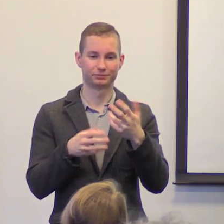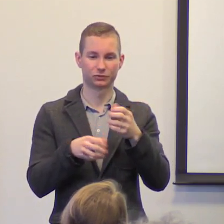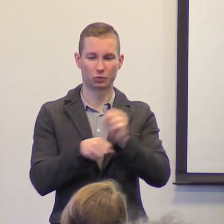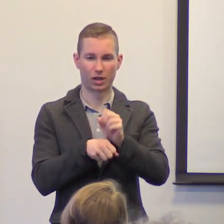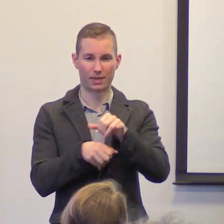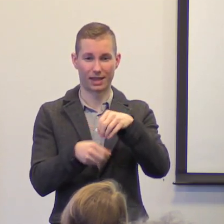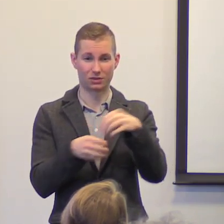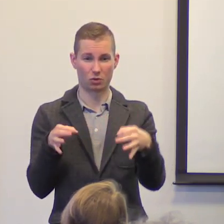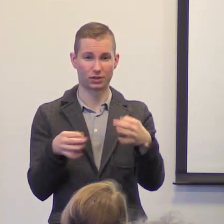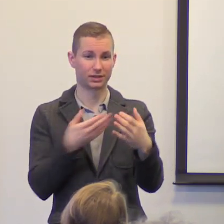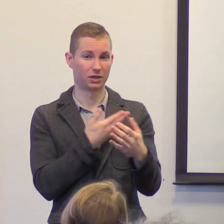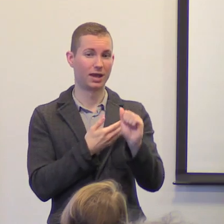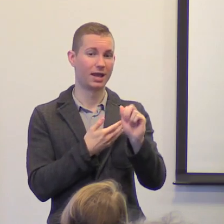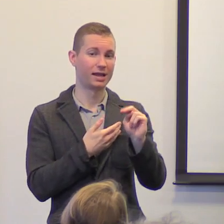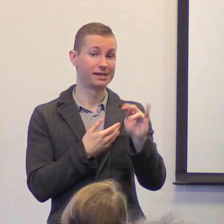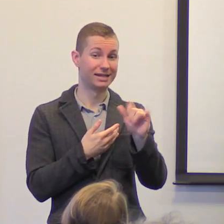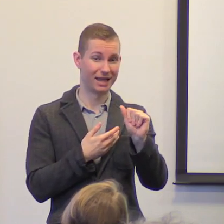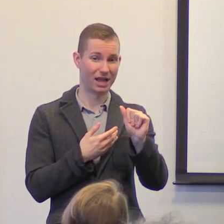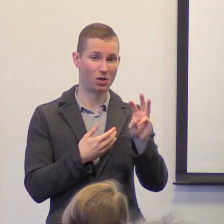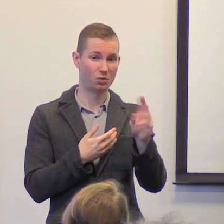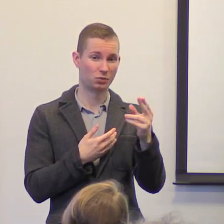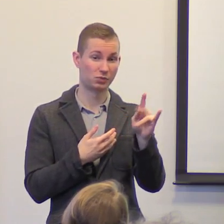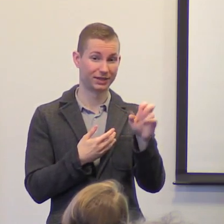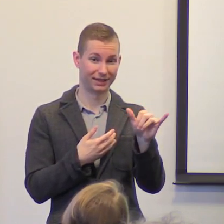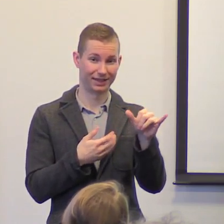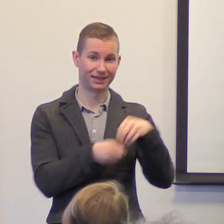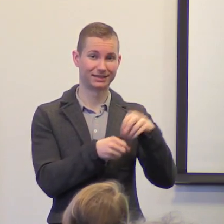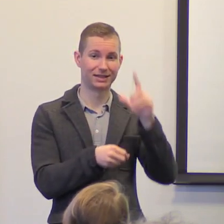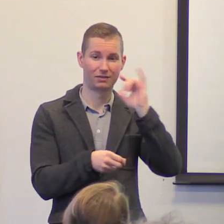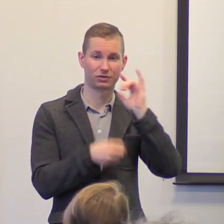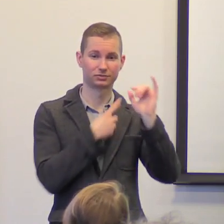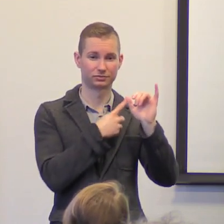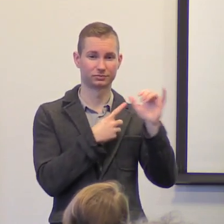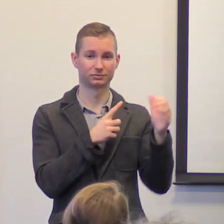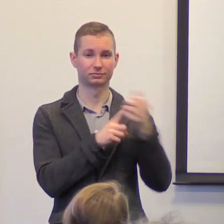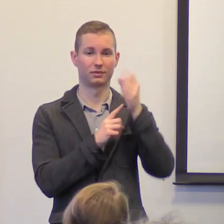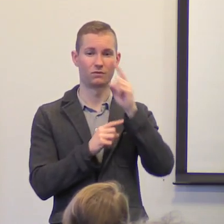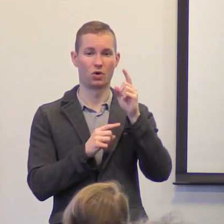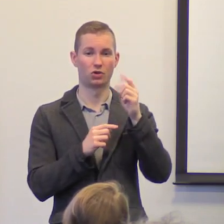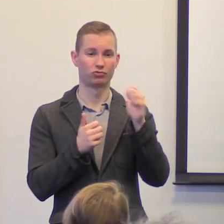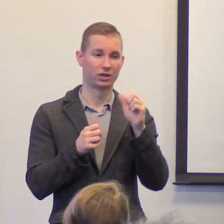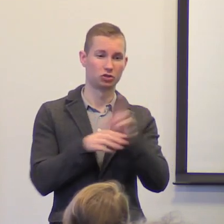Here's Anita Whitney in California, who was also prosecuted for an exercise of freedom of speech.